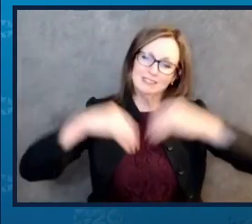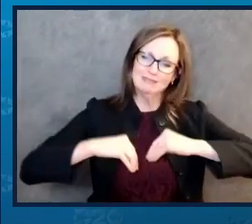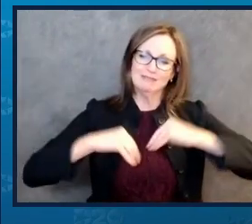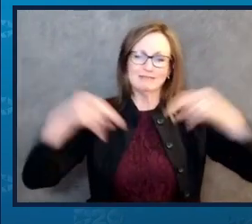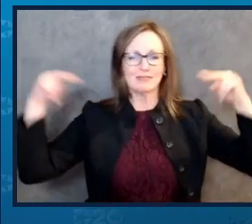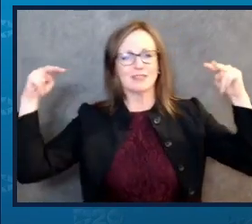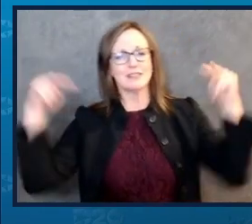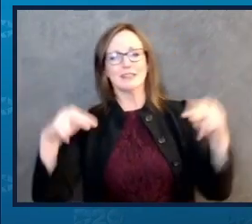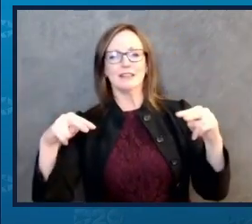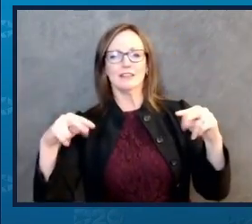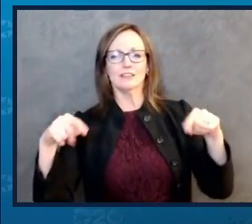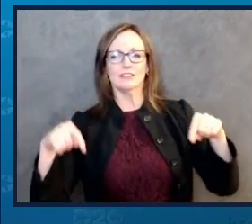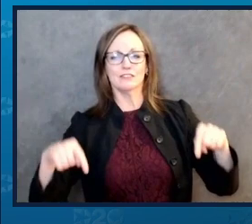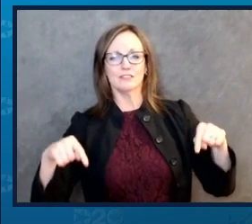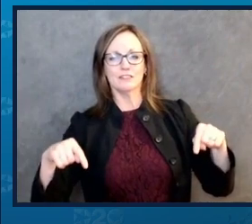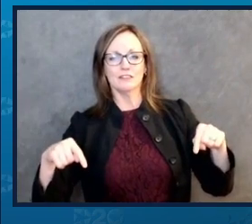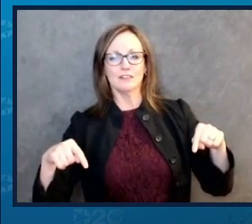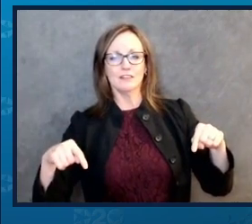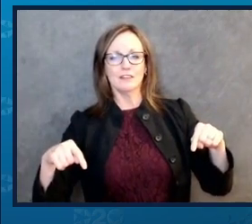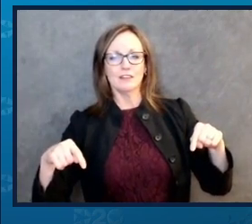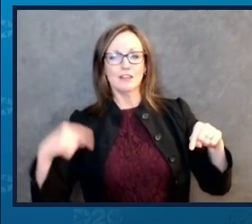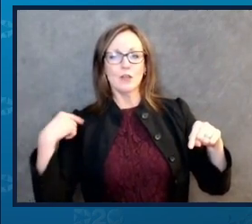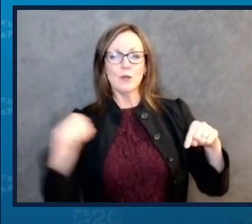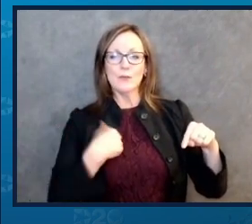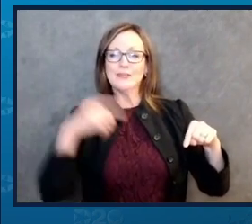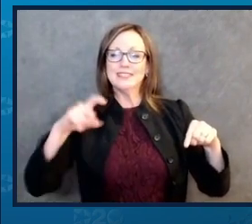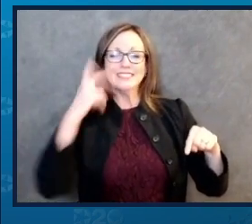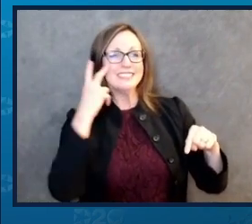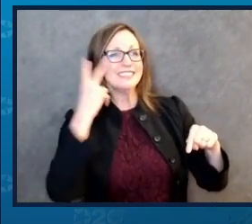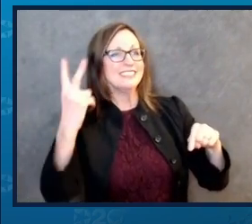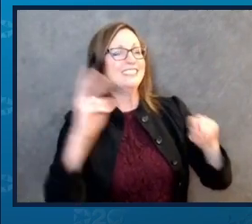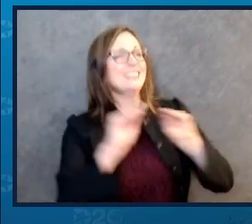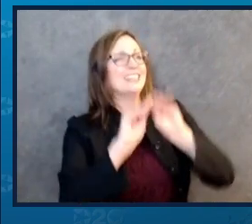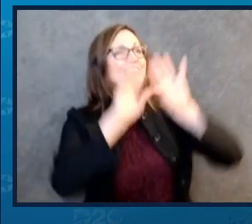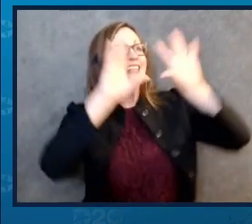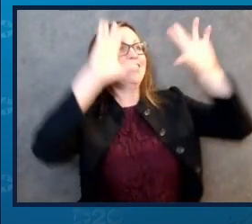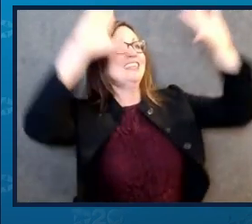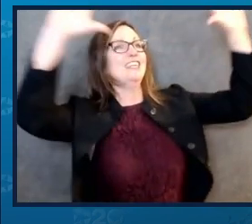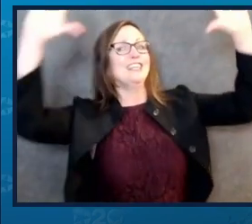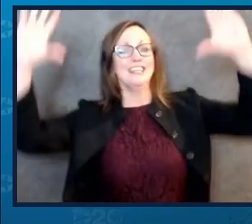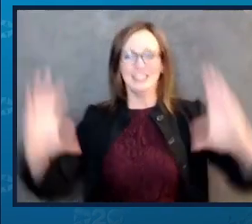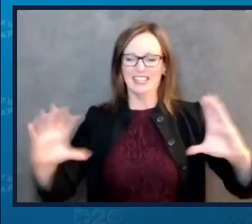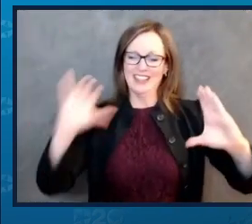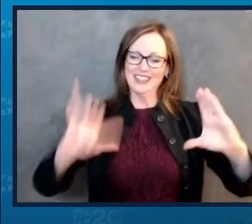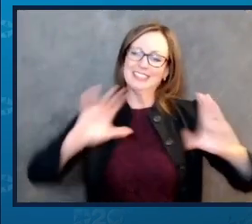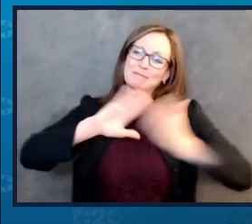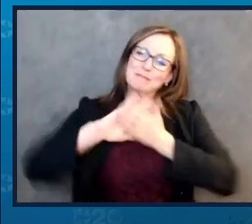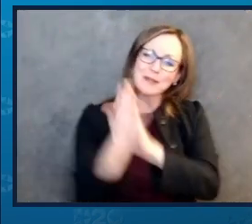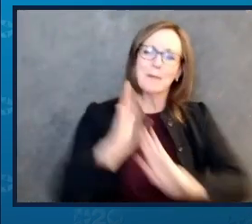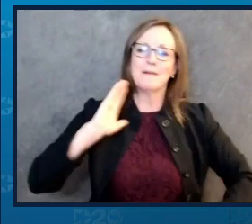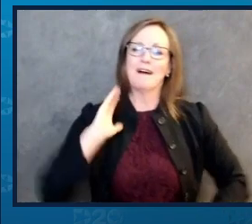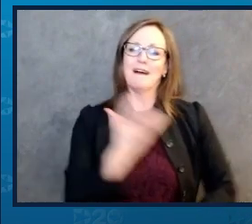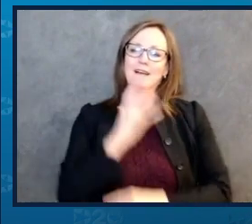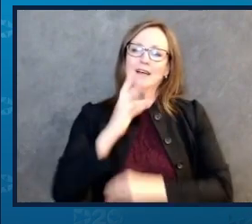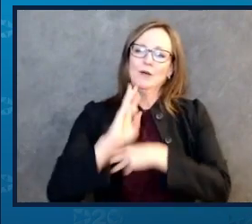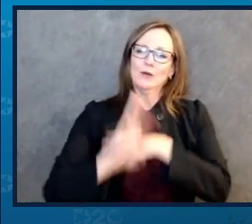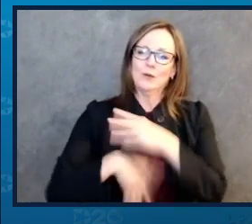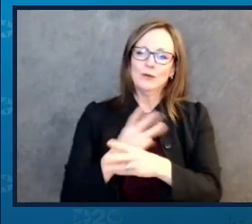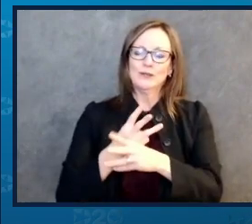LY WANT. WE MUST ELECT JOE BIDEN.